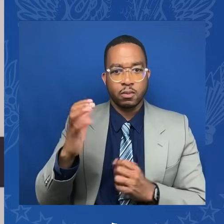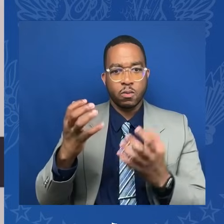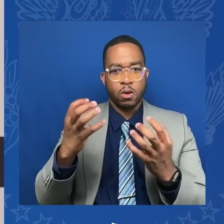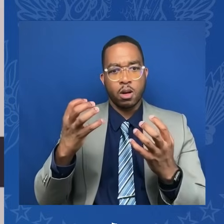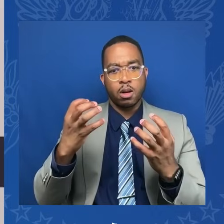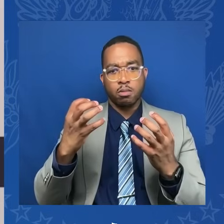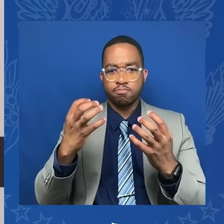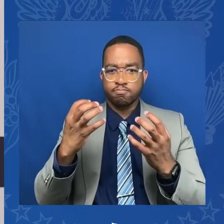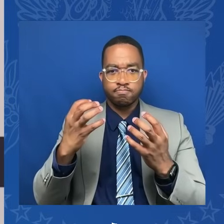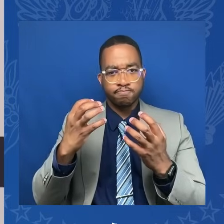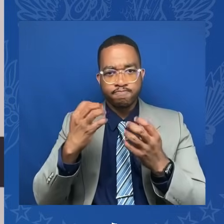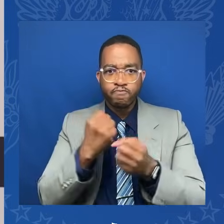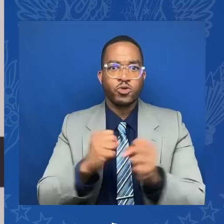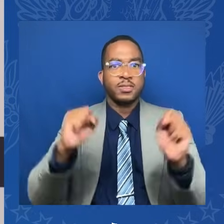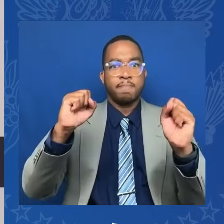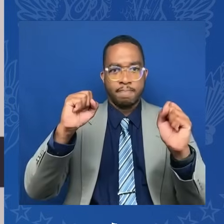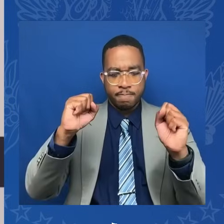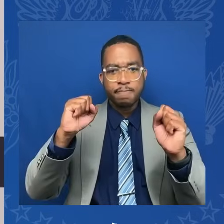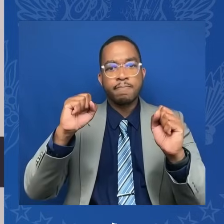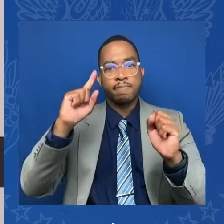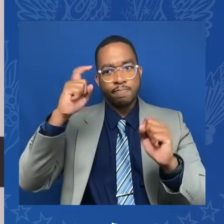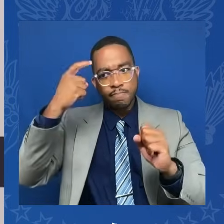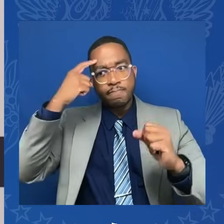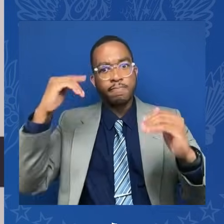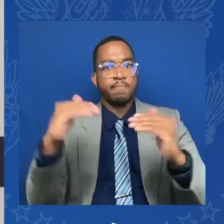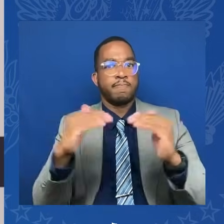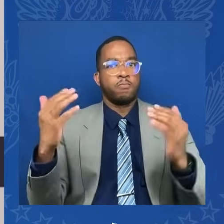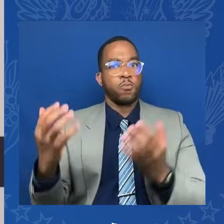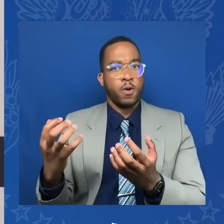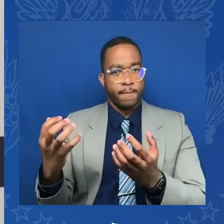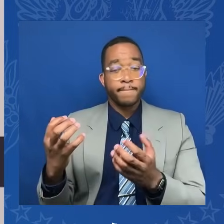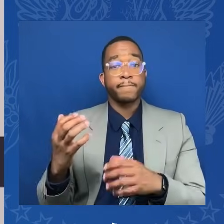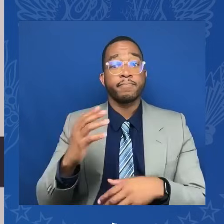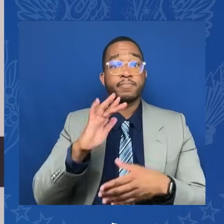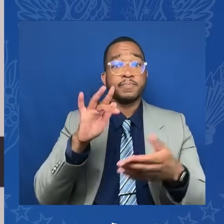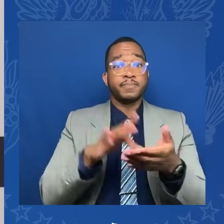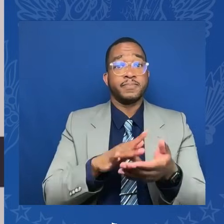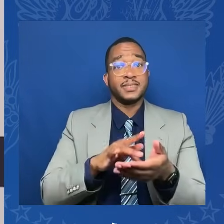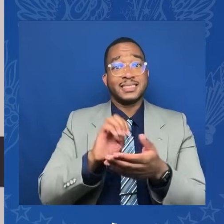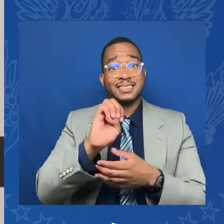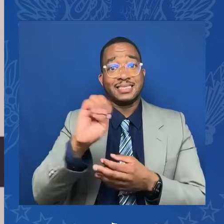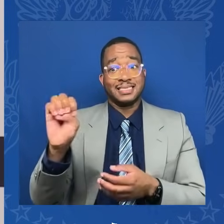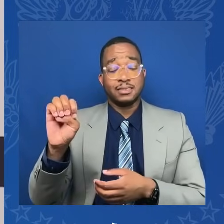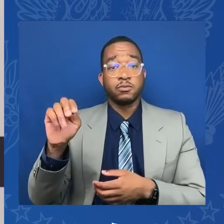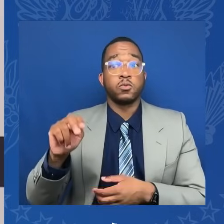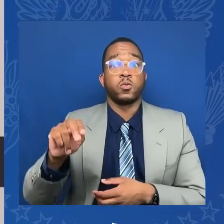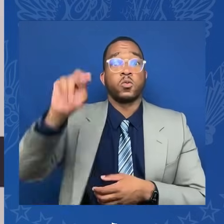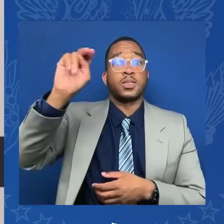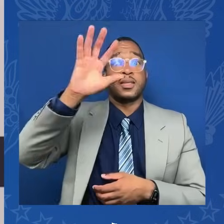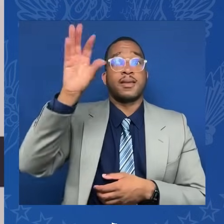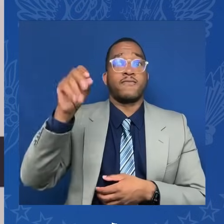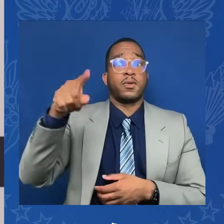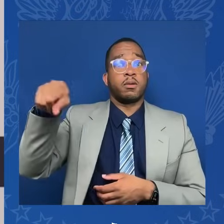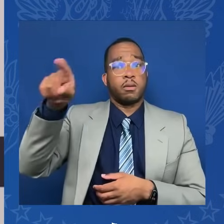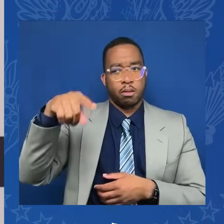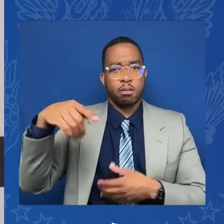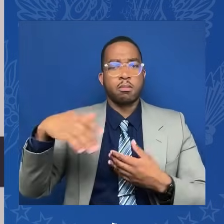In the Middle East and North Africa, we work together on issues critical to peace and stability, like food security and counterterrorism.